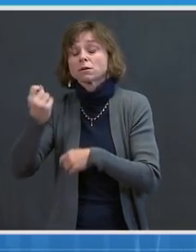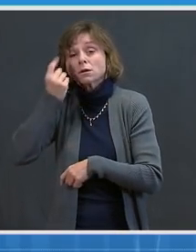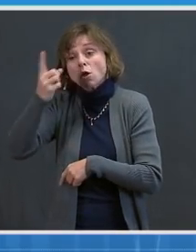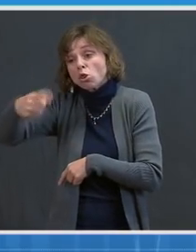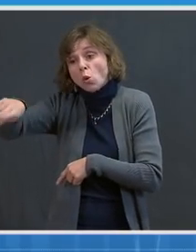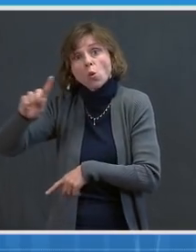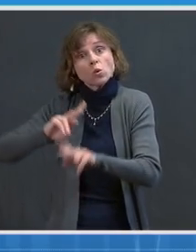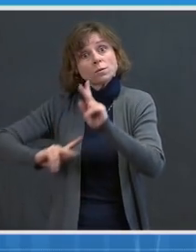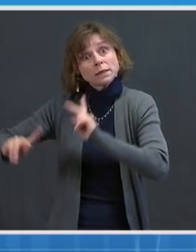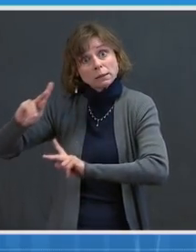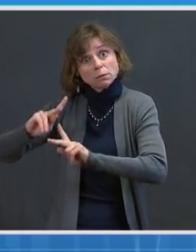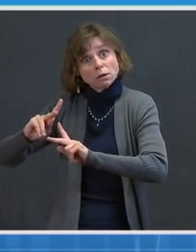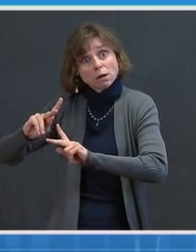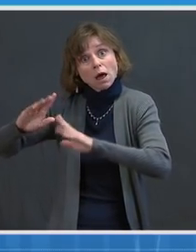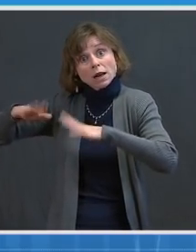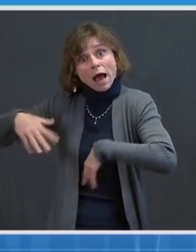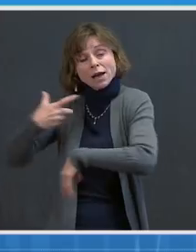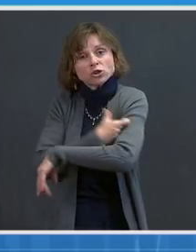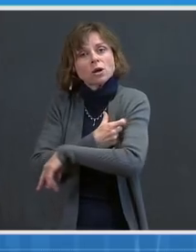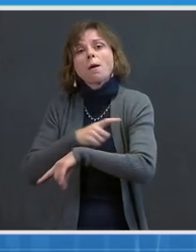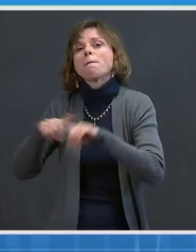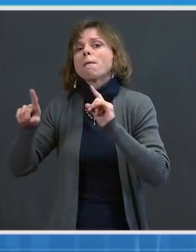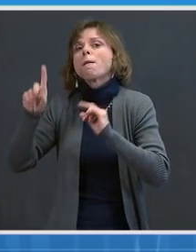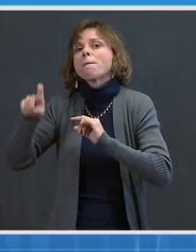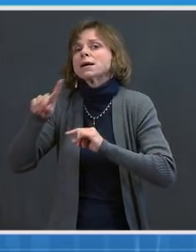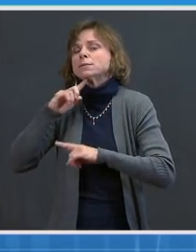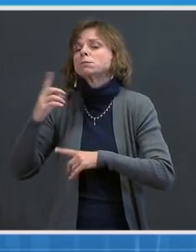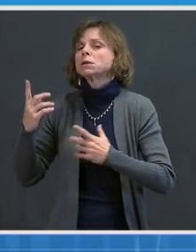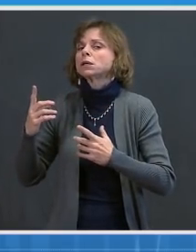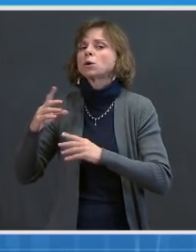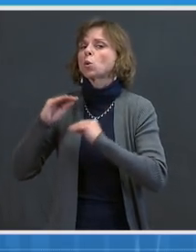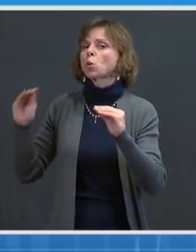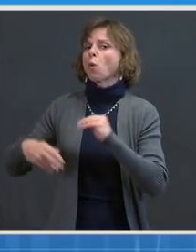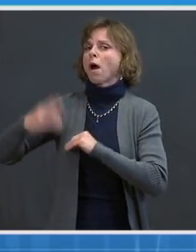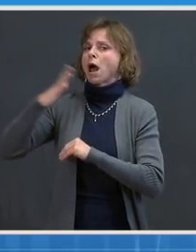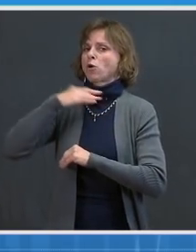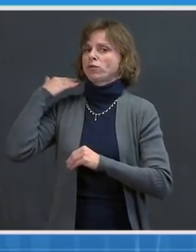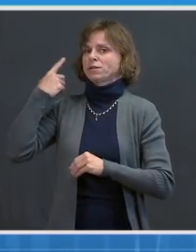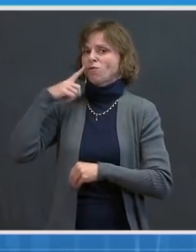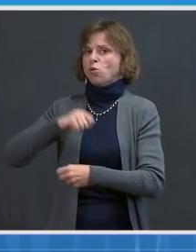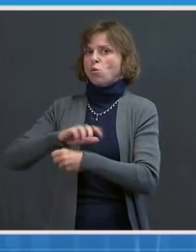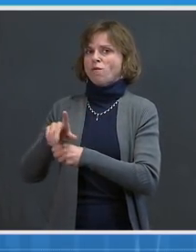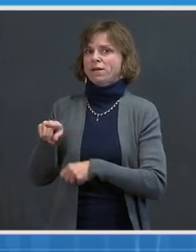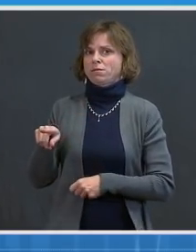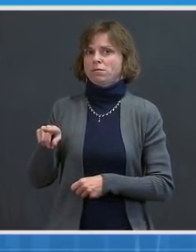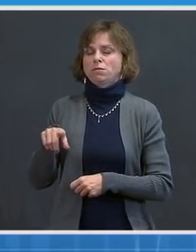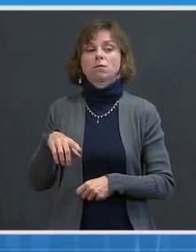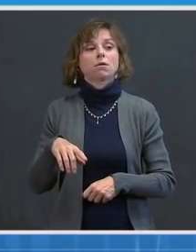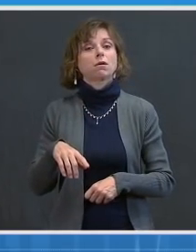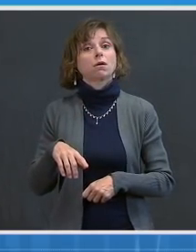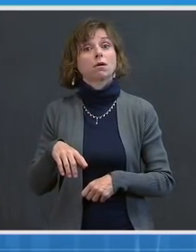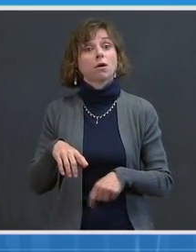is at high risk of severe illness from COVID-19; and that fully vaccinated people do not need to quarantine